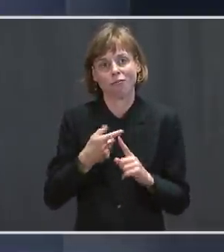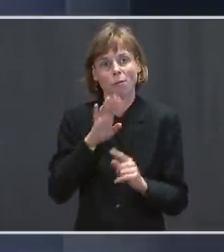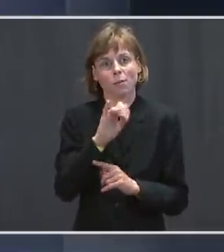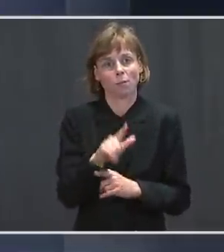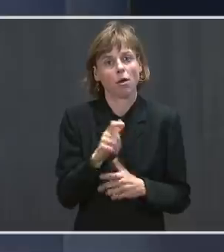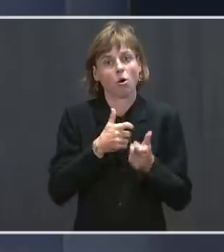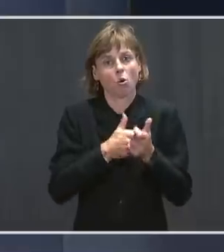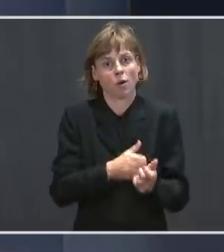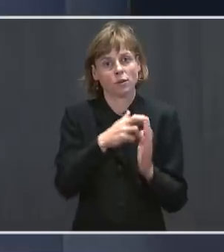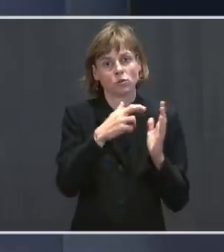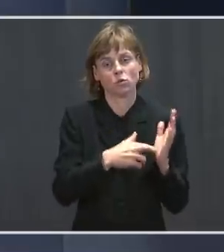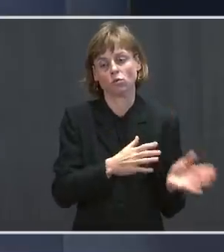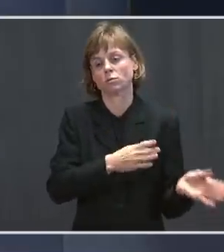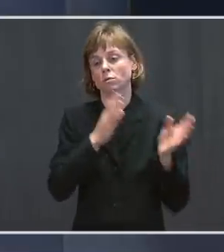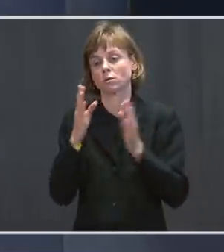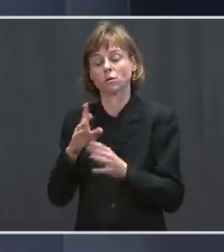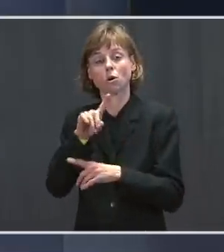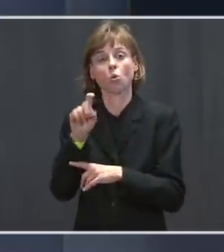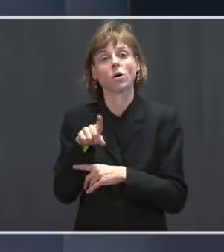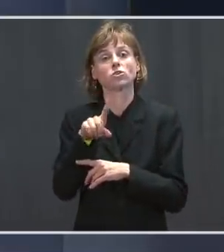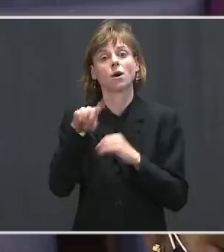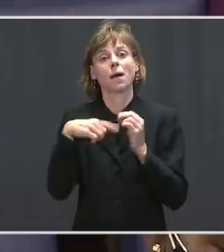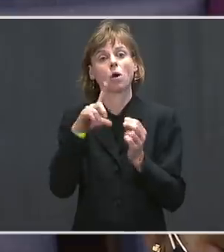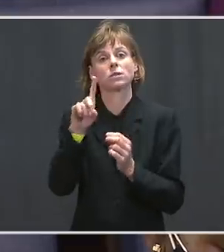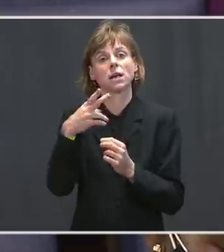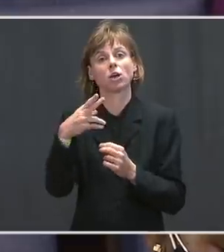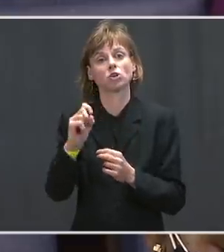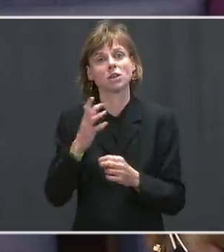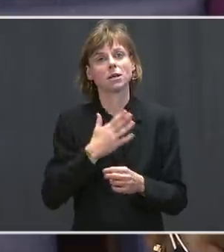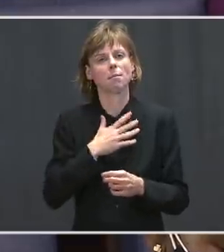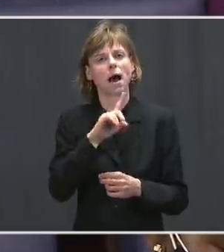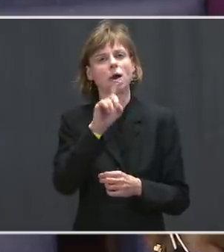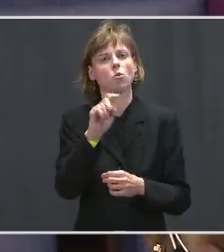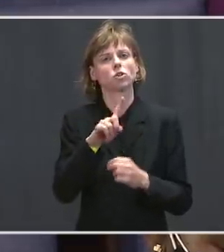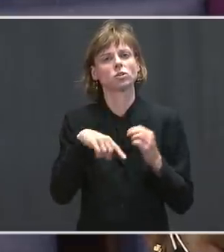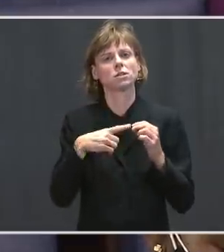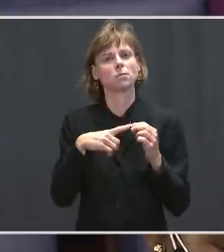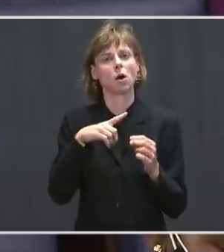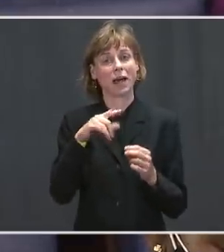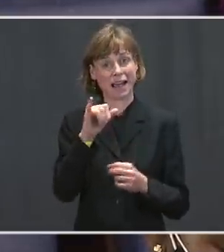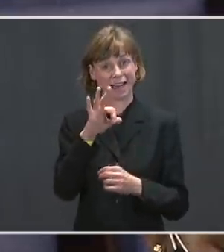The Press: The question about DHS before, my question is about whether or not President Biden